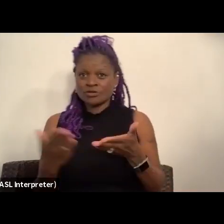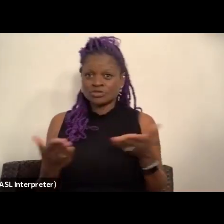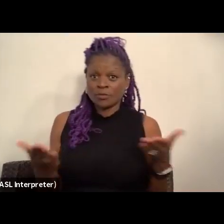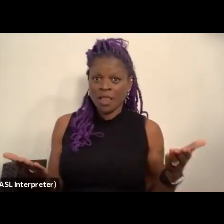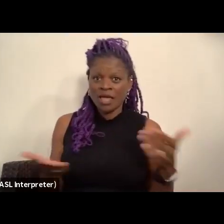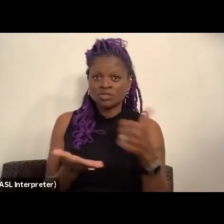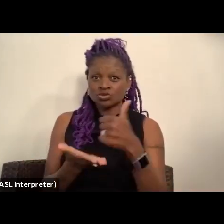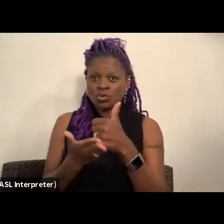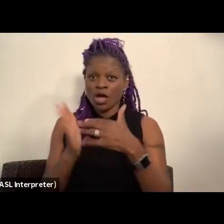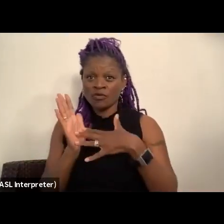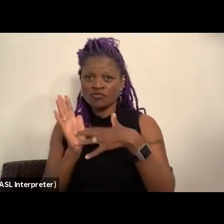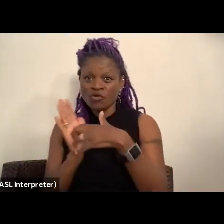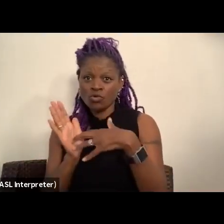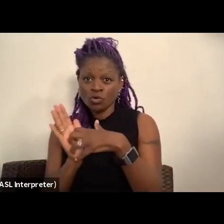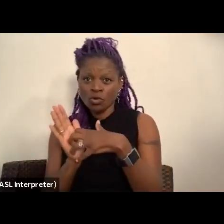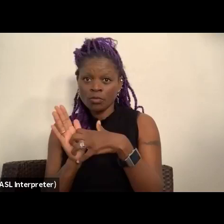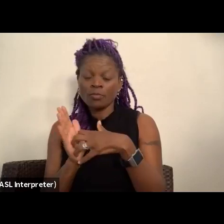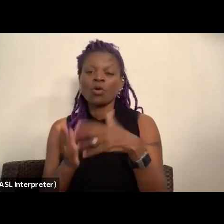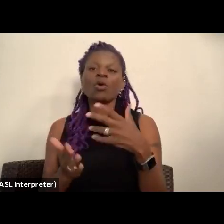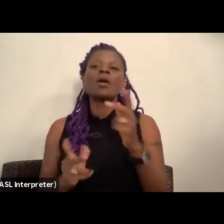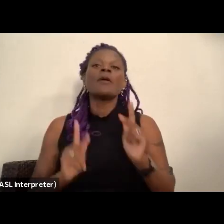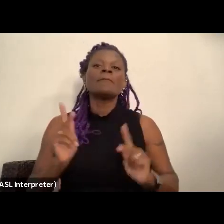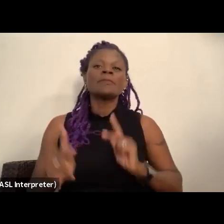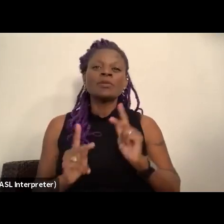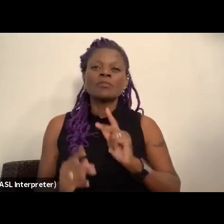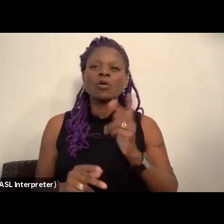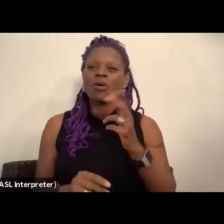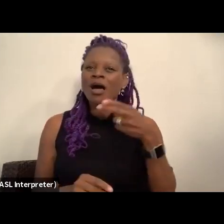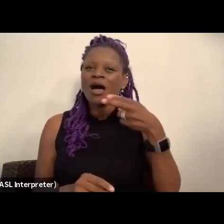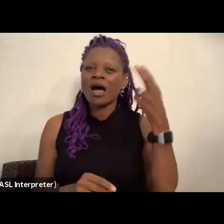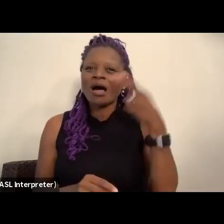risk and low income patients to ensure that they're not left behind as we try to